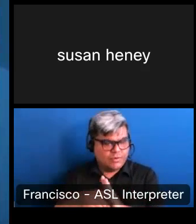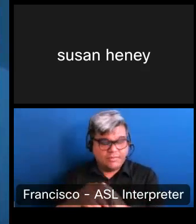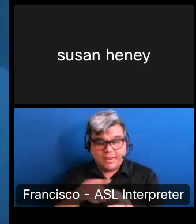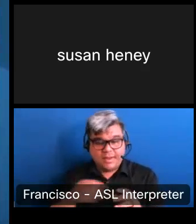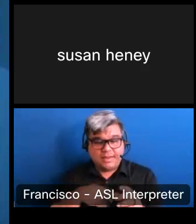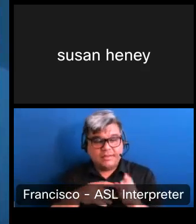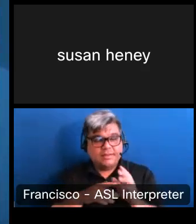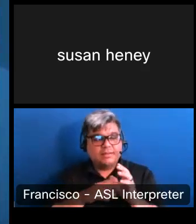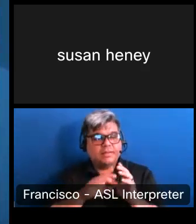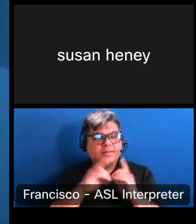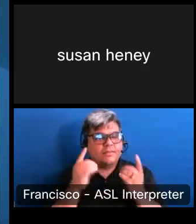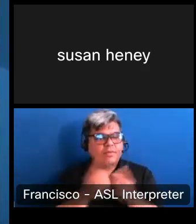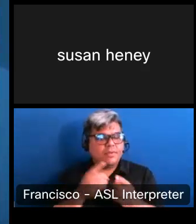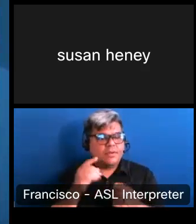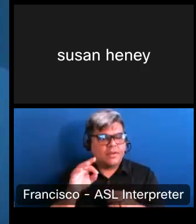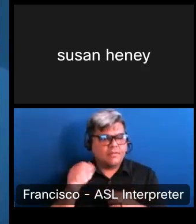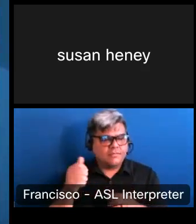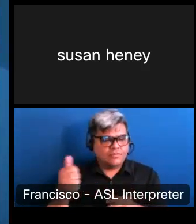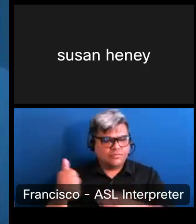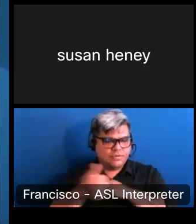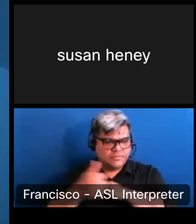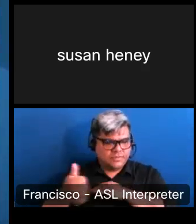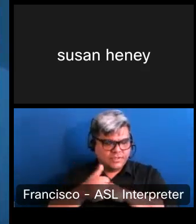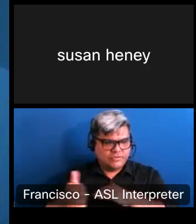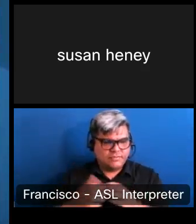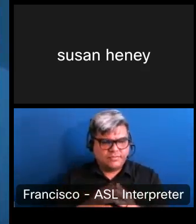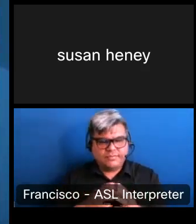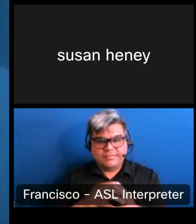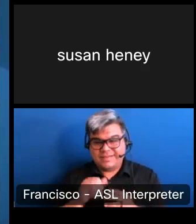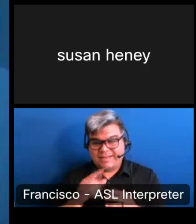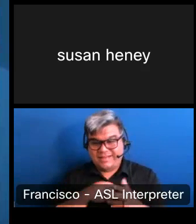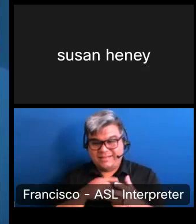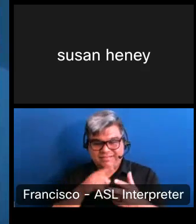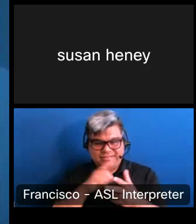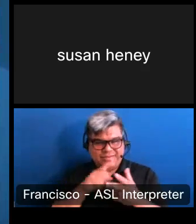for highway planning and construction. These are the three types of annual data releases,